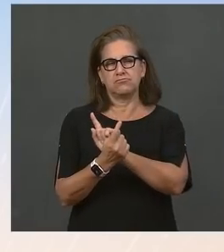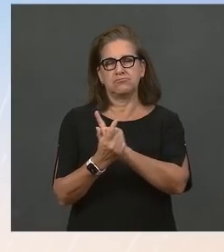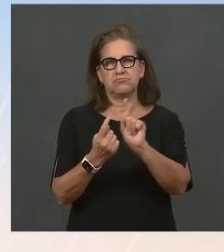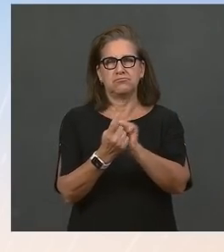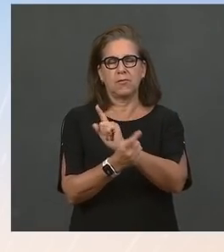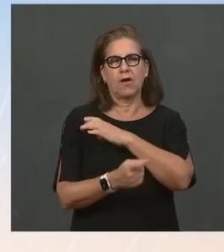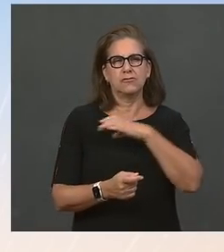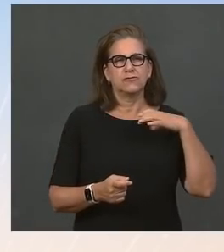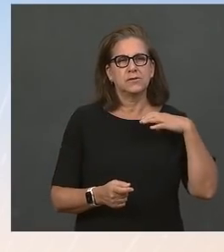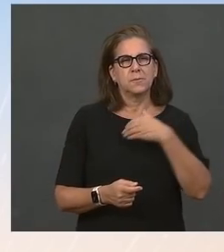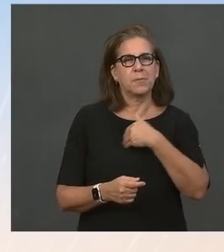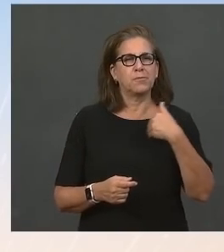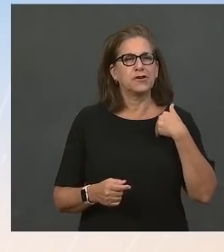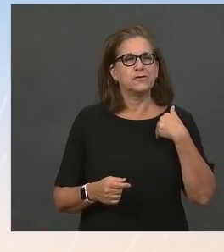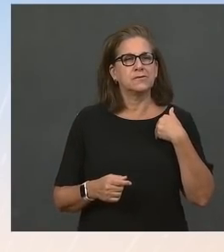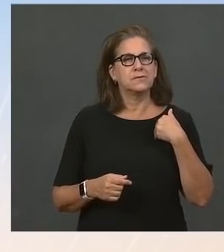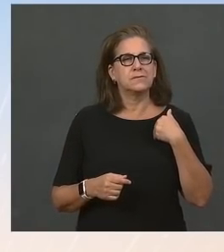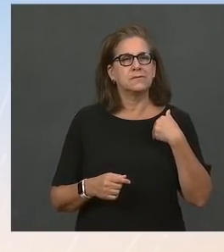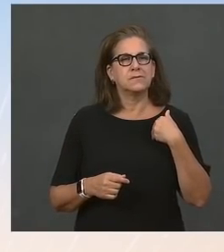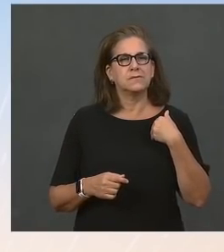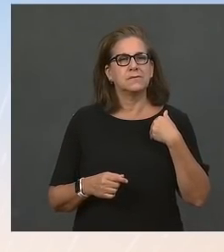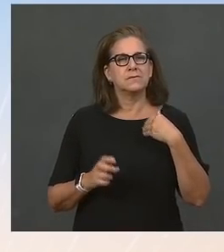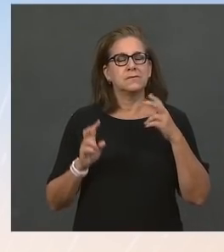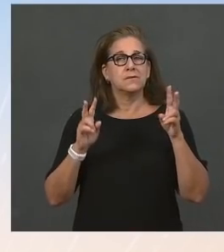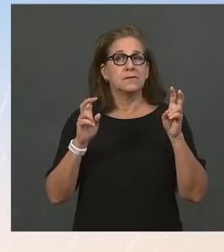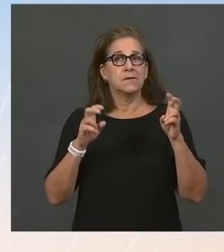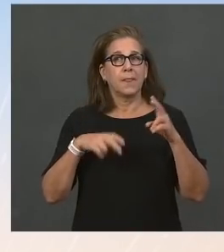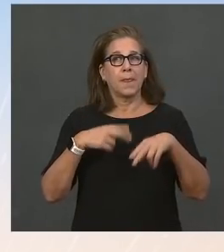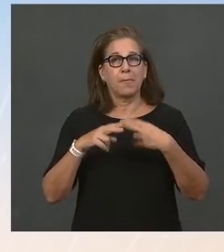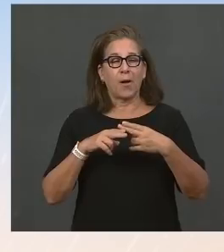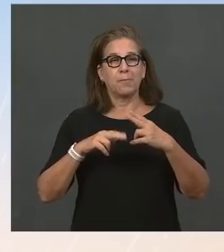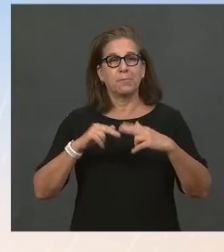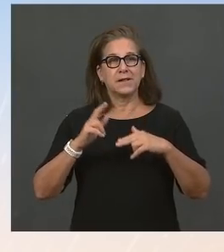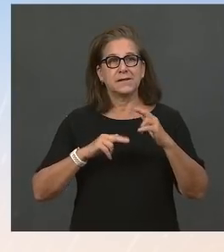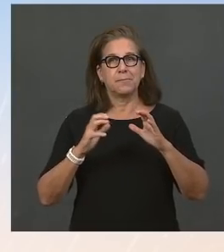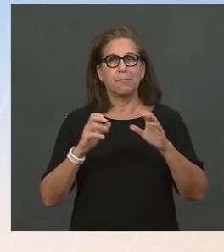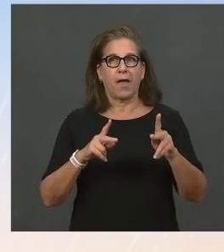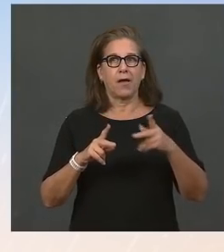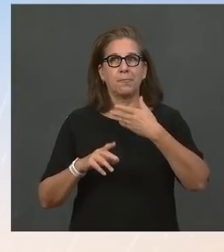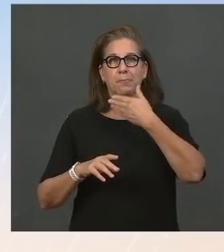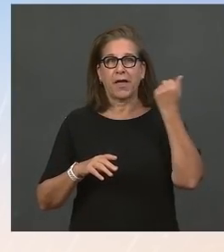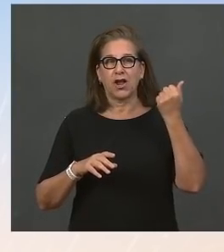and Bipartisan Infrastructure Deal. On Monday, he will travel to New Jersey, where he will visit a school